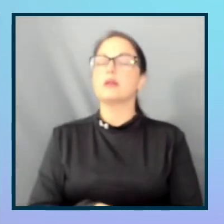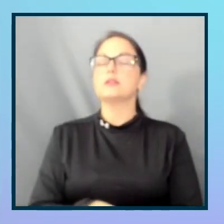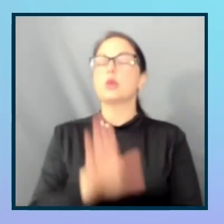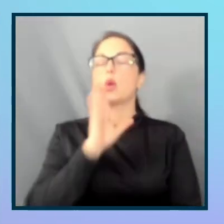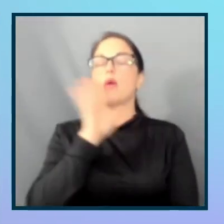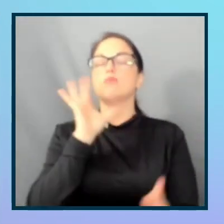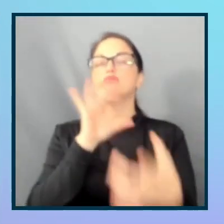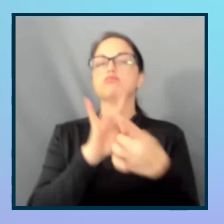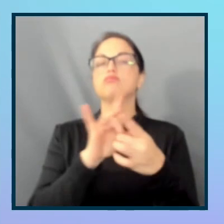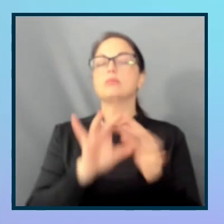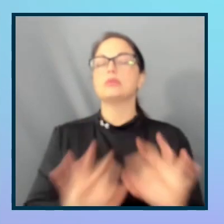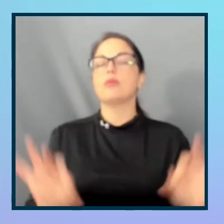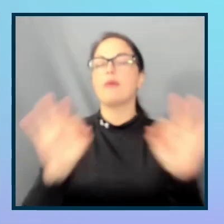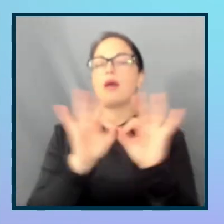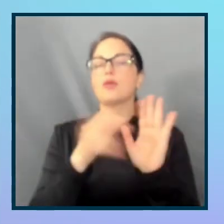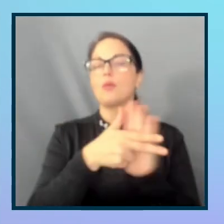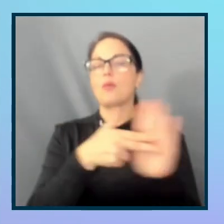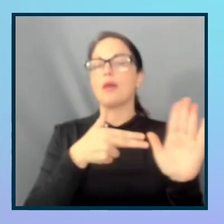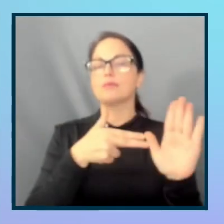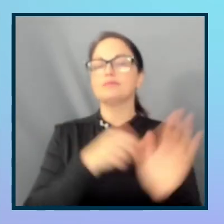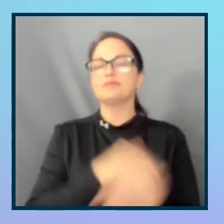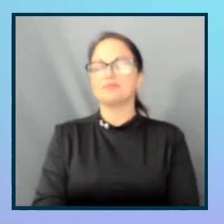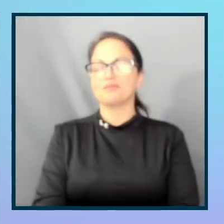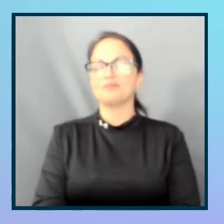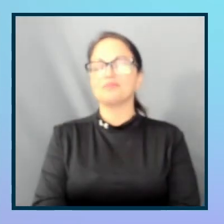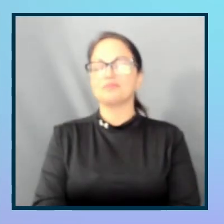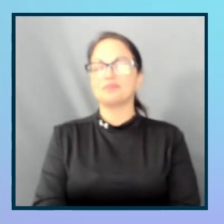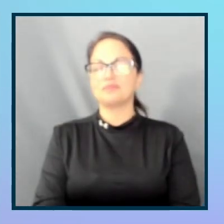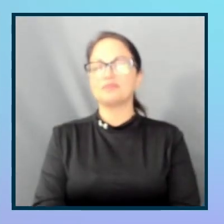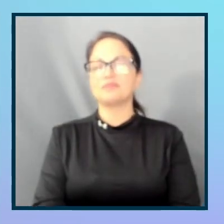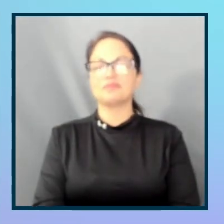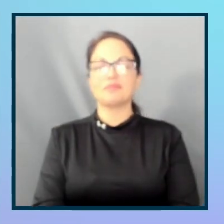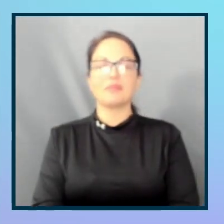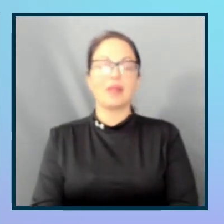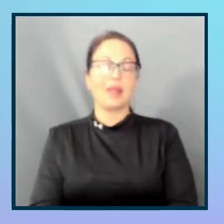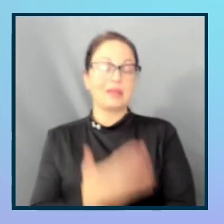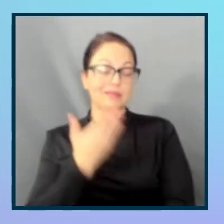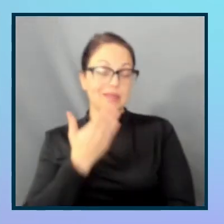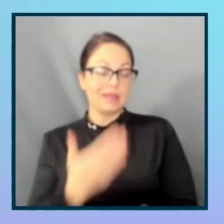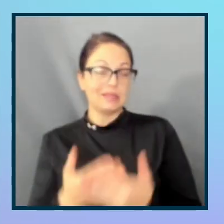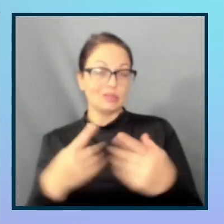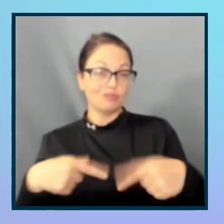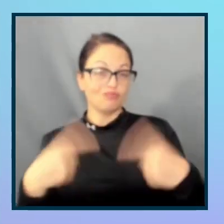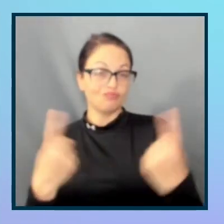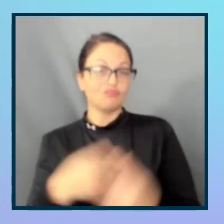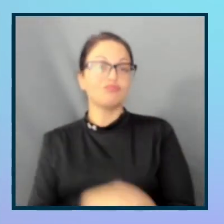into the values of the brands. And then it's a very compelling argument, I think, to make, to say that,